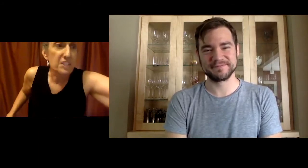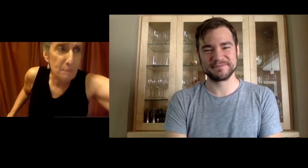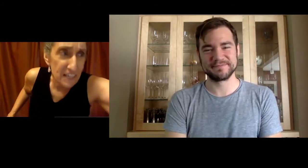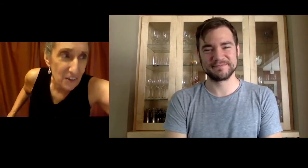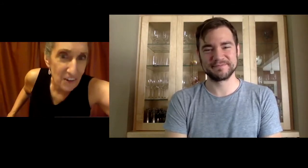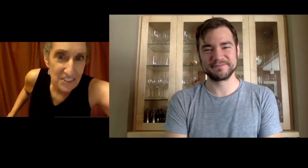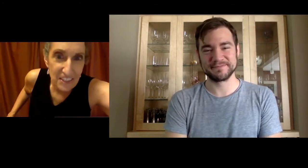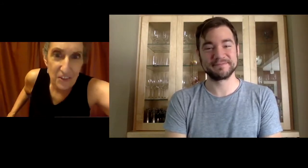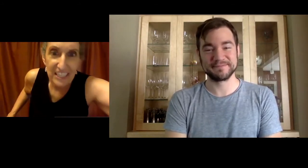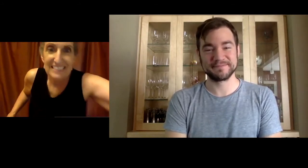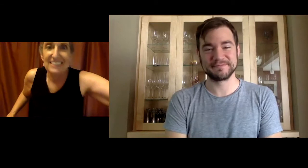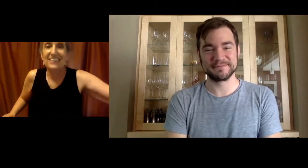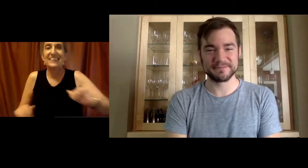It's a play called Arsenic and Old Lace.